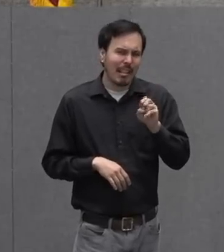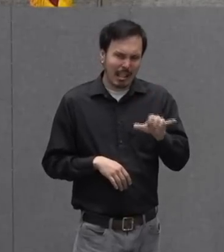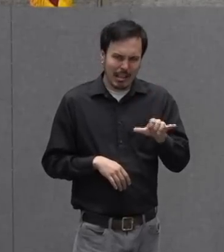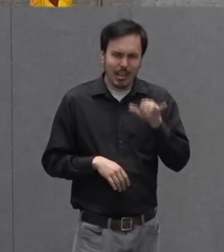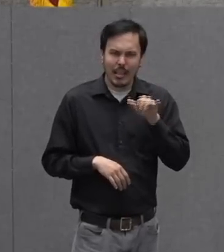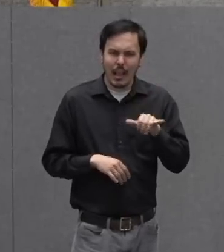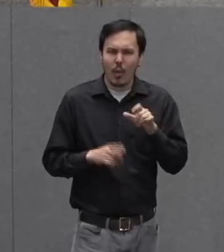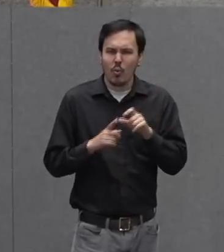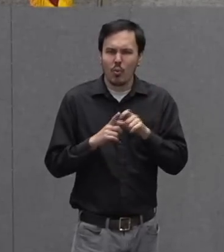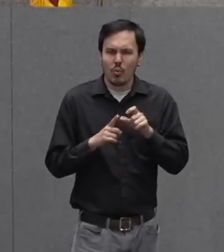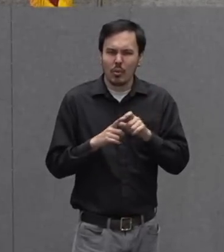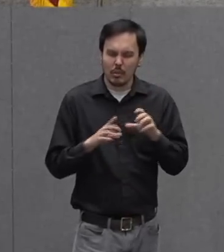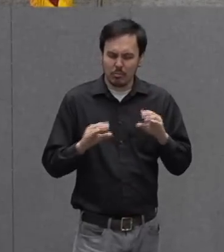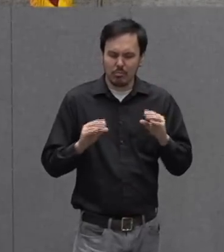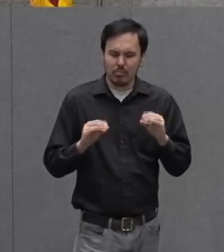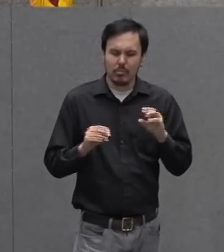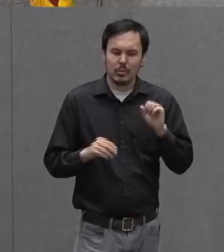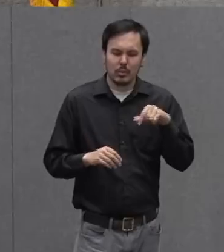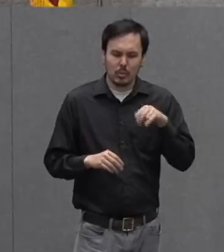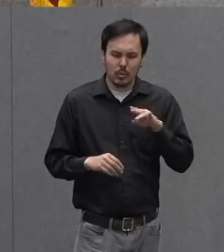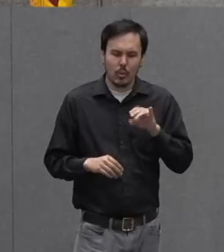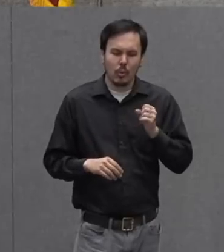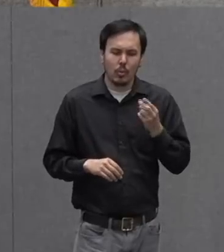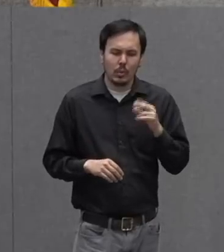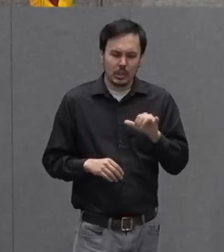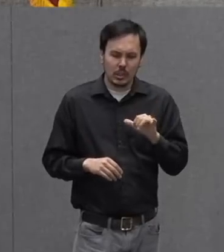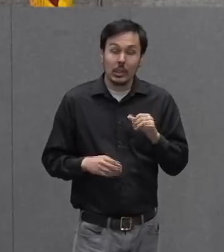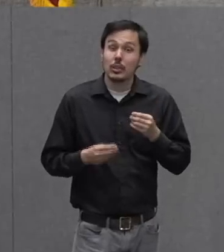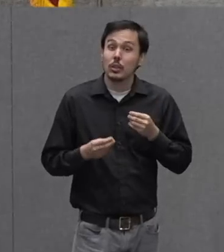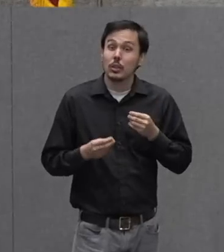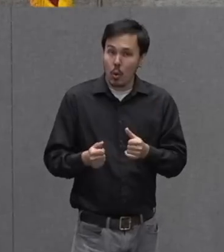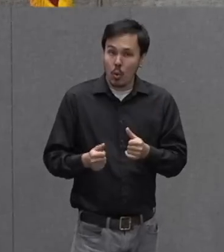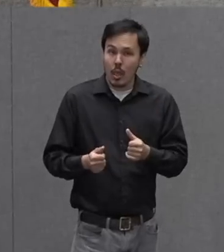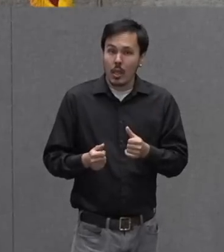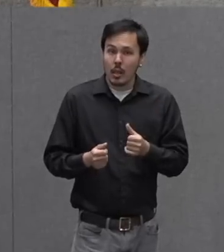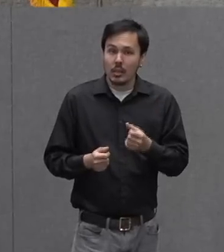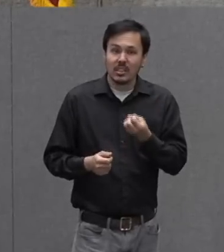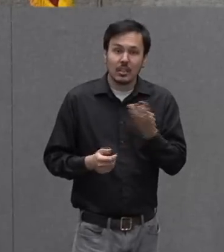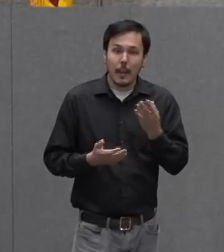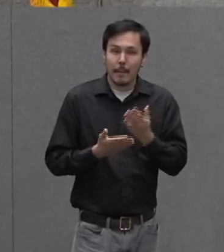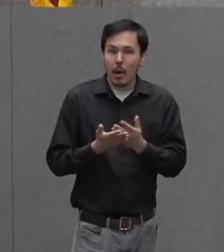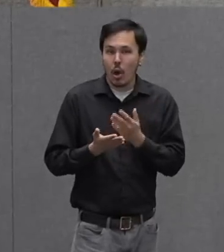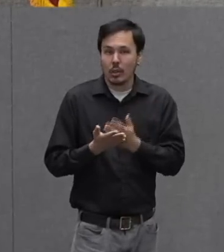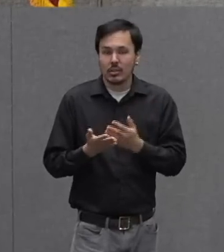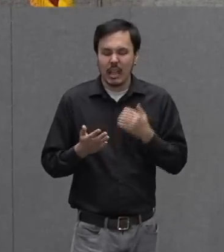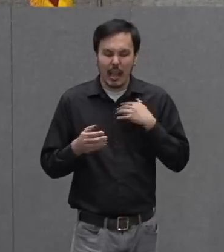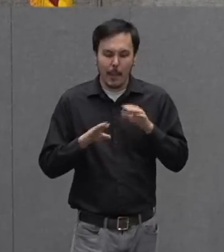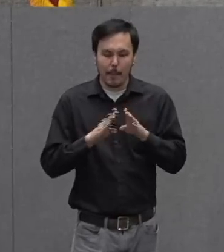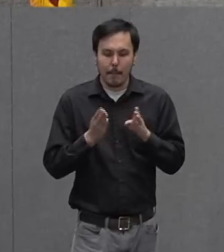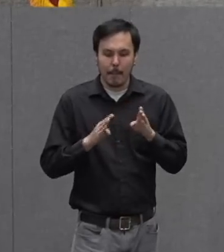A little squishy. It's smooth on some parts. It has some bumps on other parts.